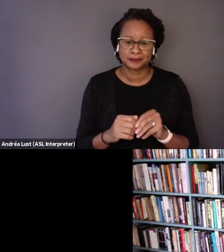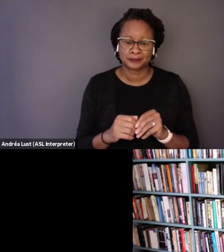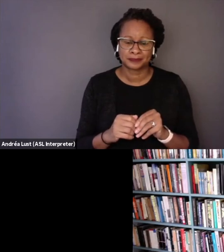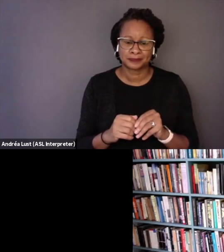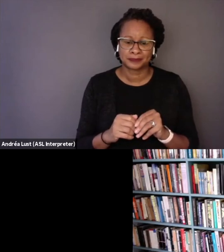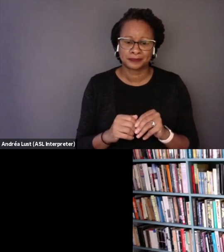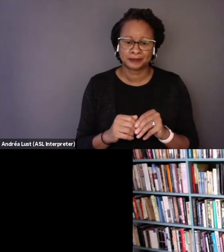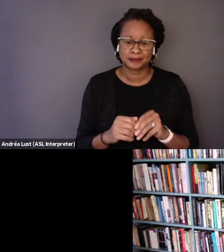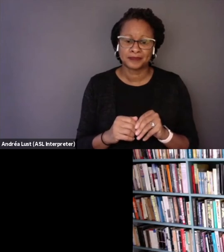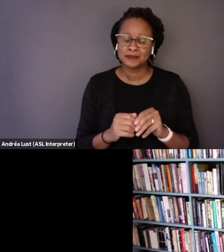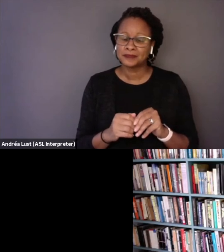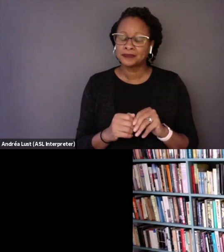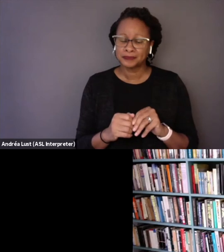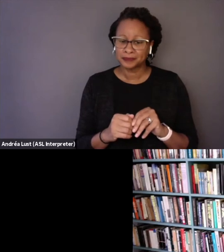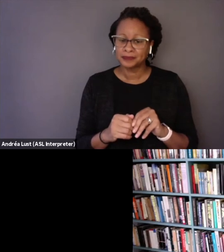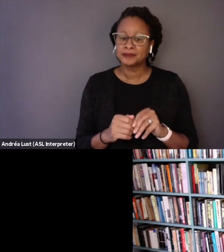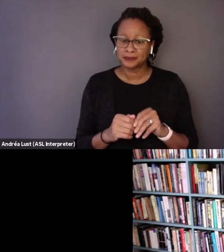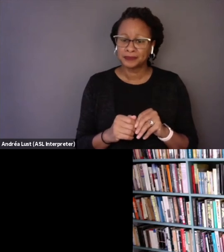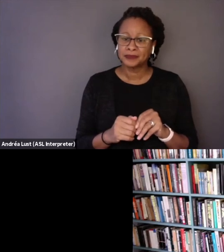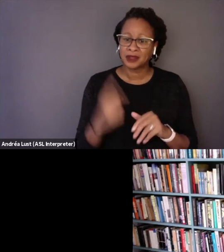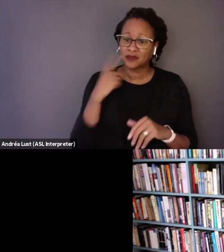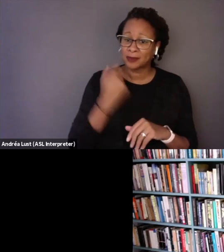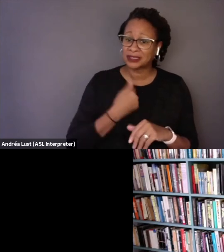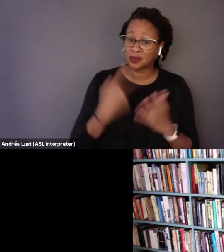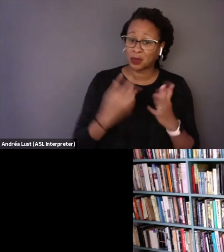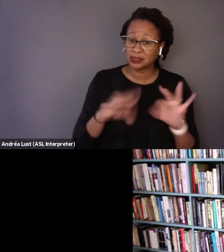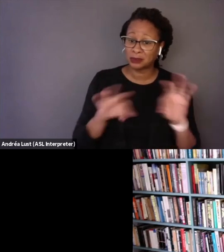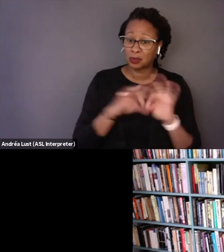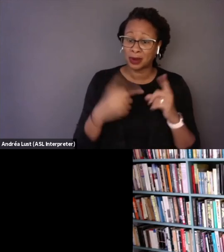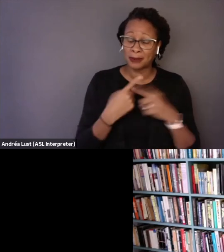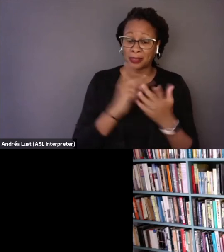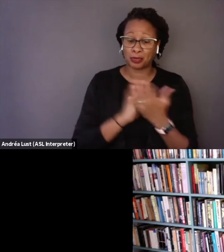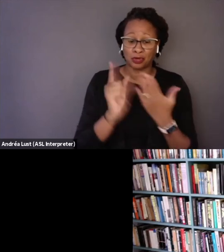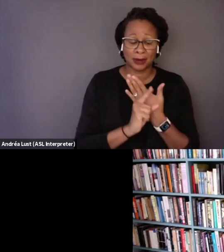to me what's important about the show is the learning